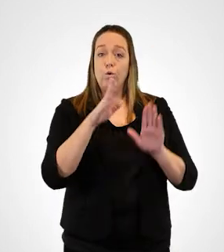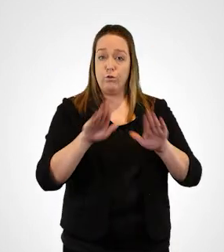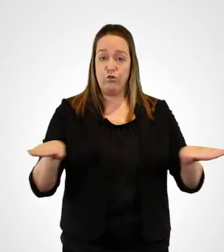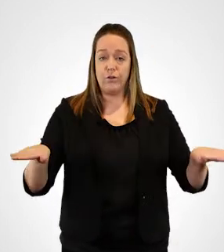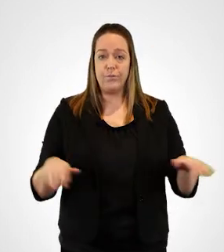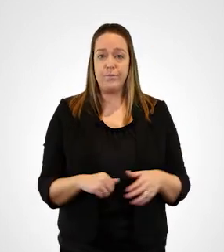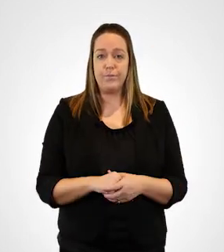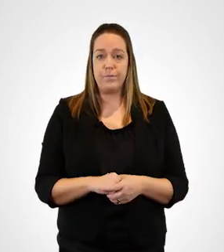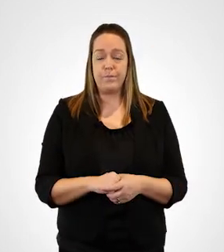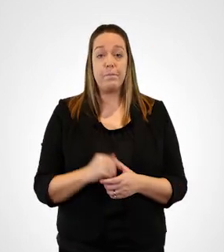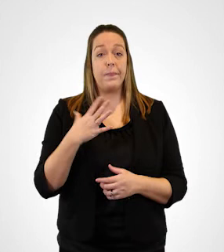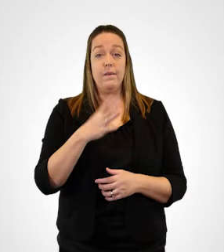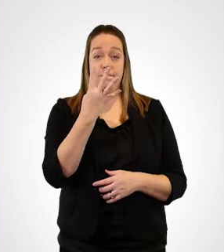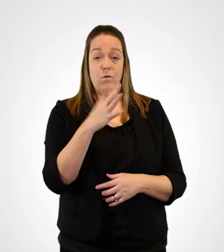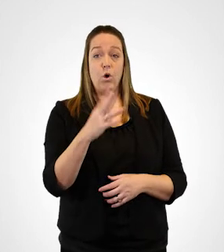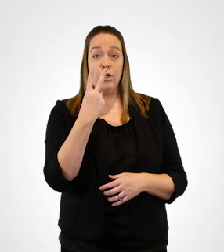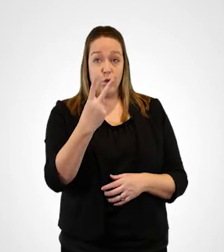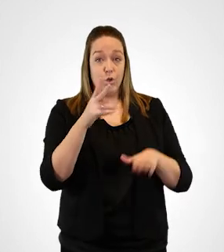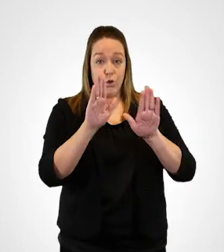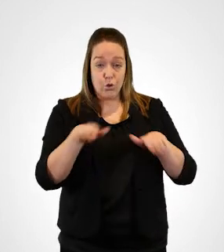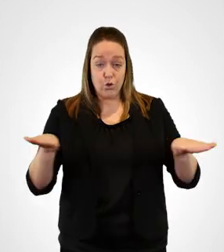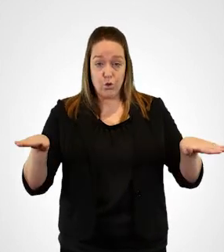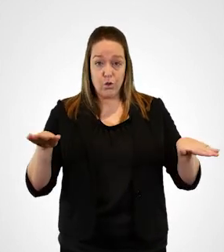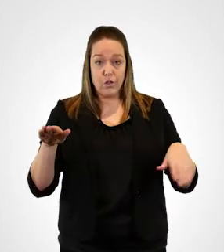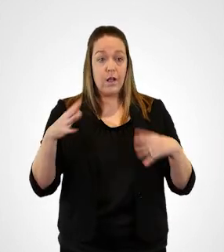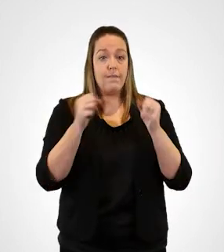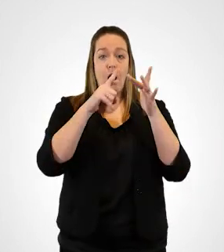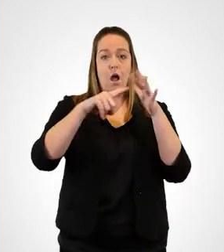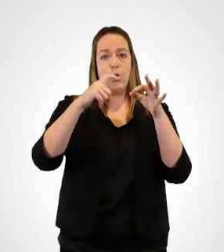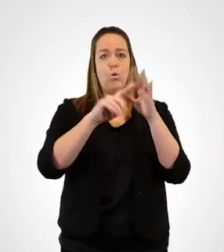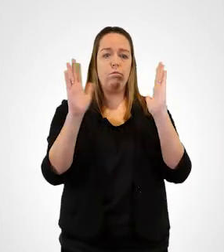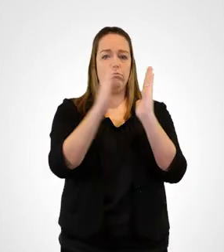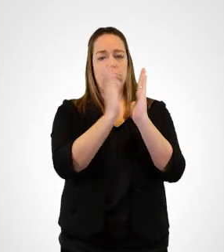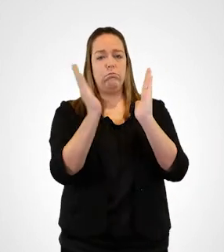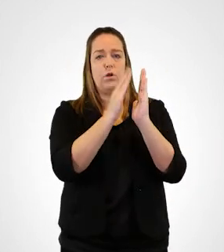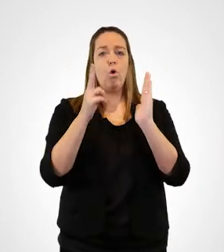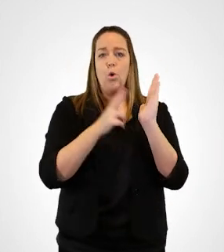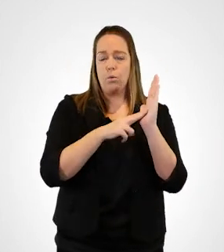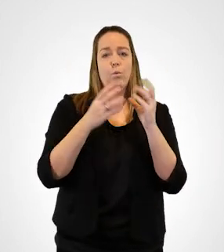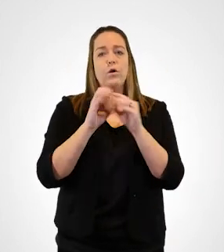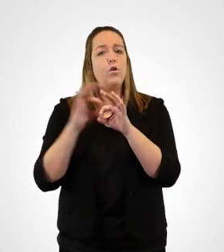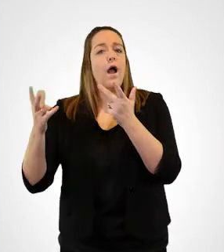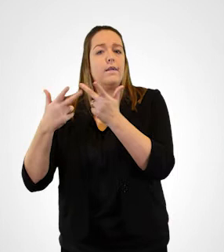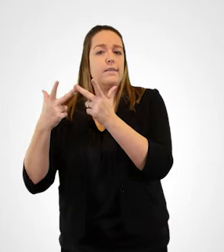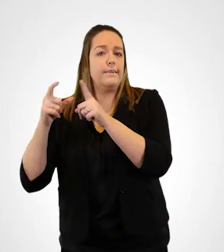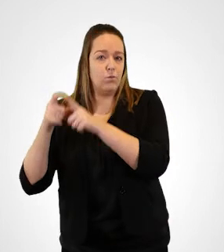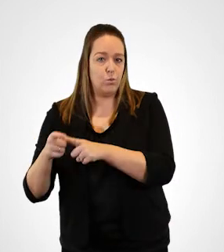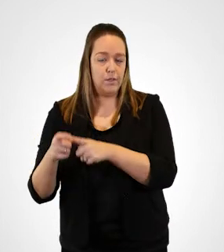and in order to get 42 children who have IQ within normal range and no additional difficulties, we -